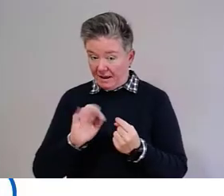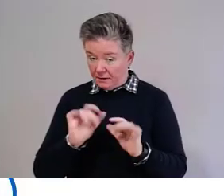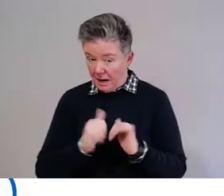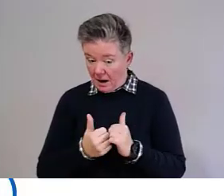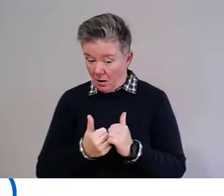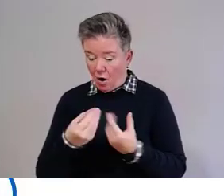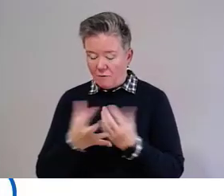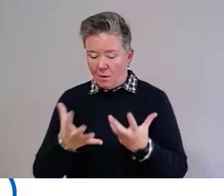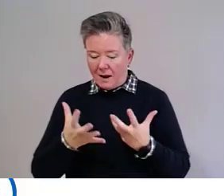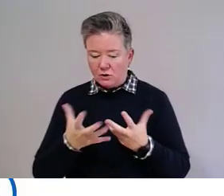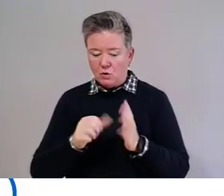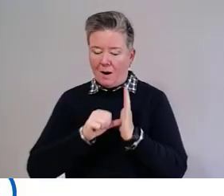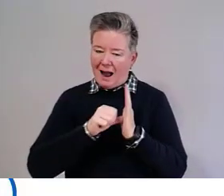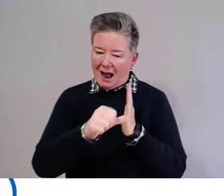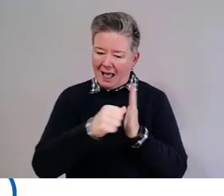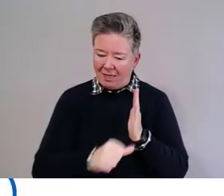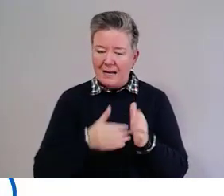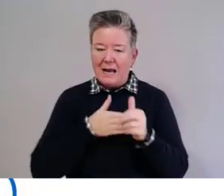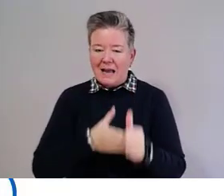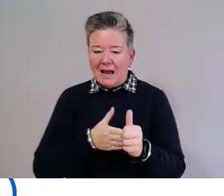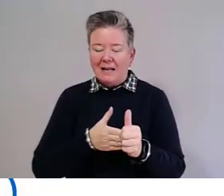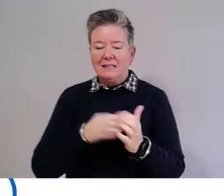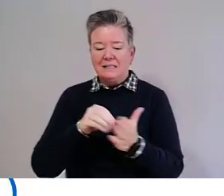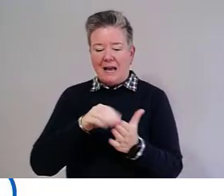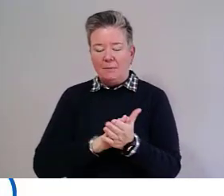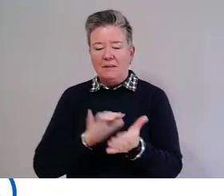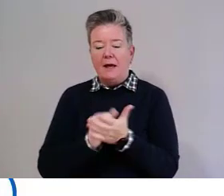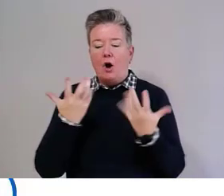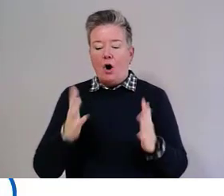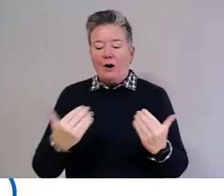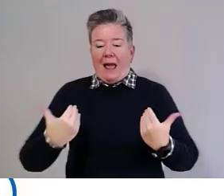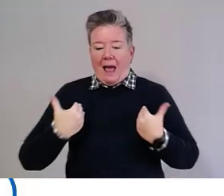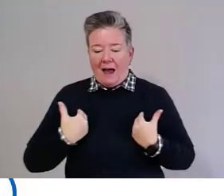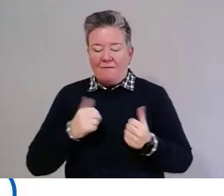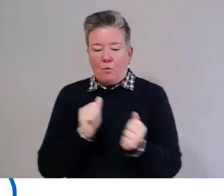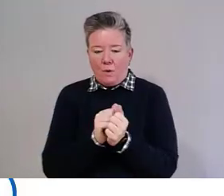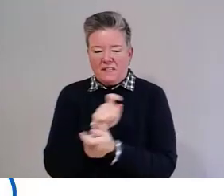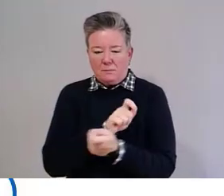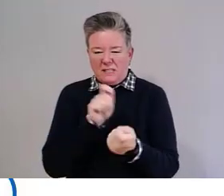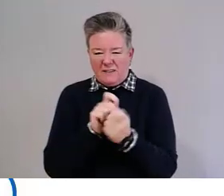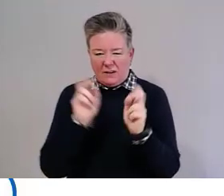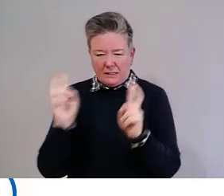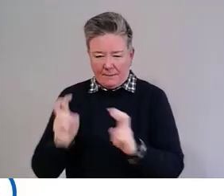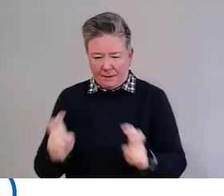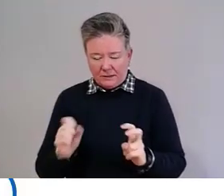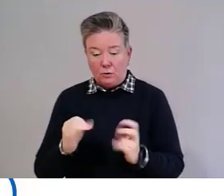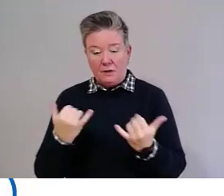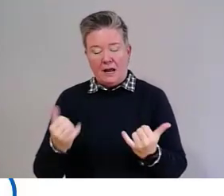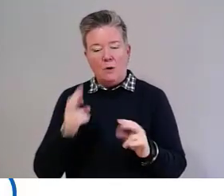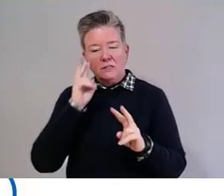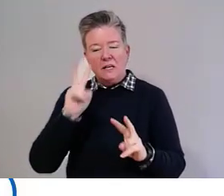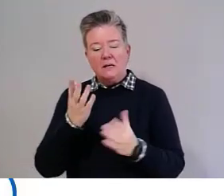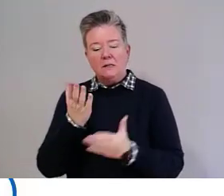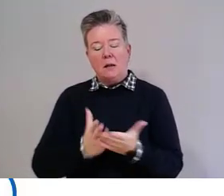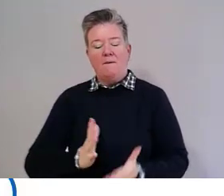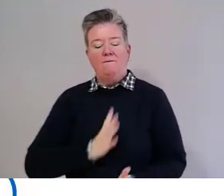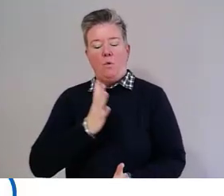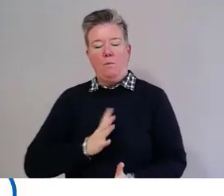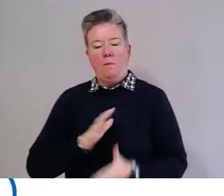guidance documents that already exist on topics. So first we're going to look at some of the formal guidance documents that exist